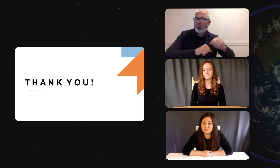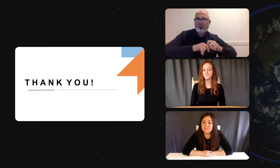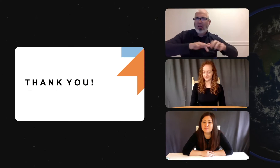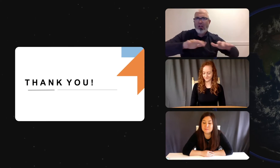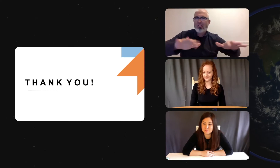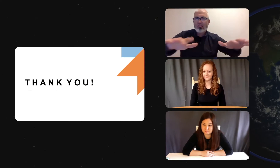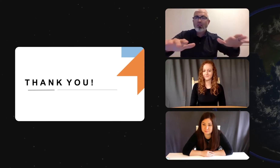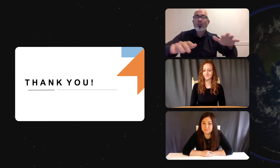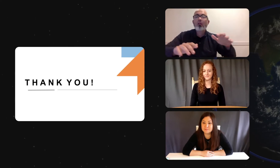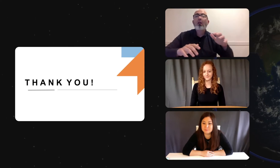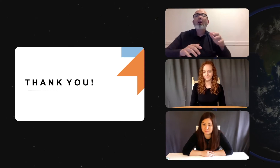Off the coast of California.